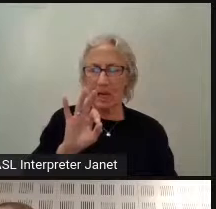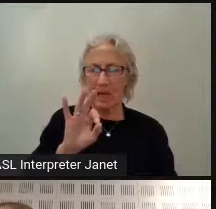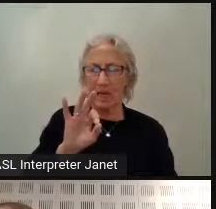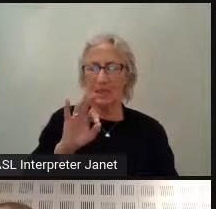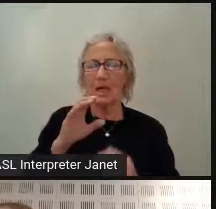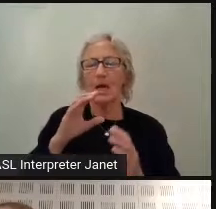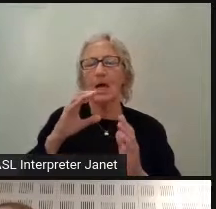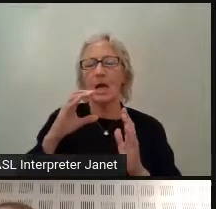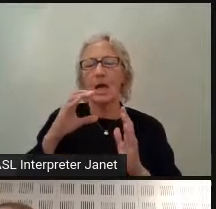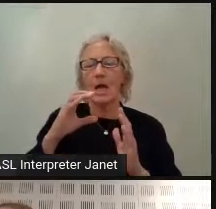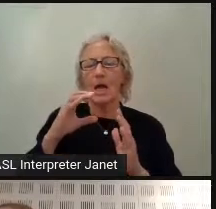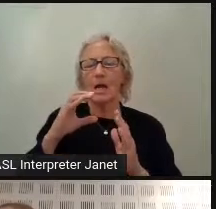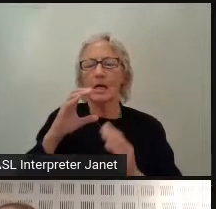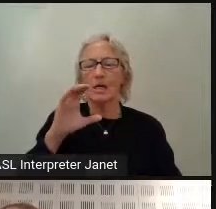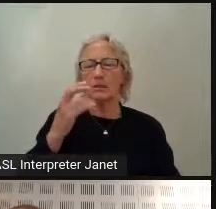That means compliance